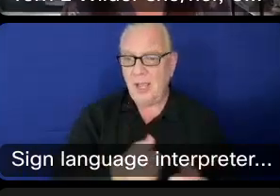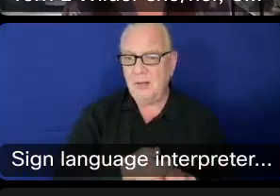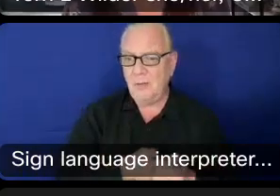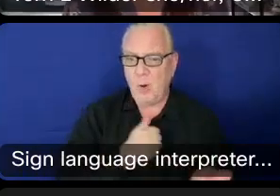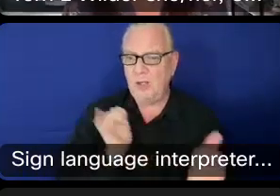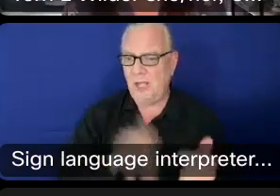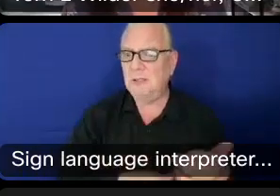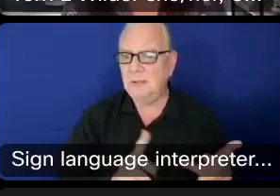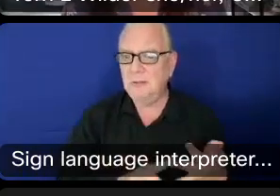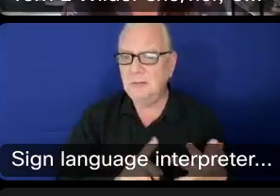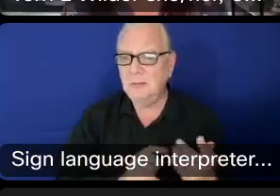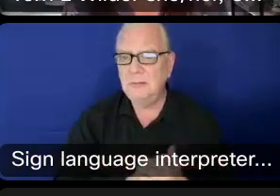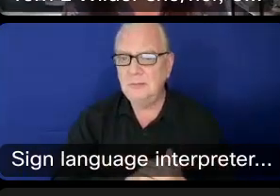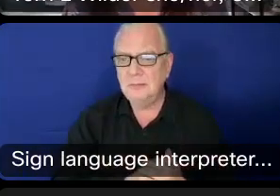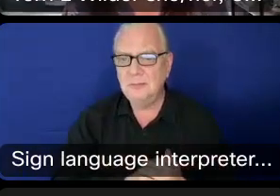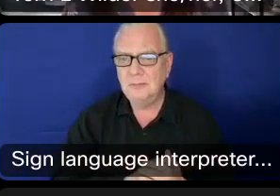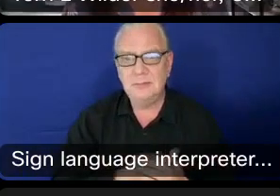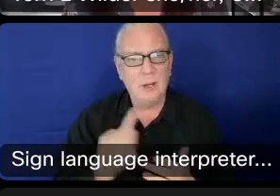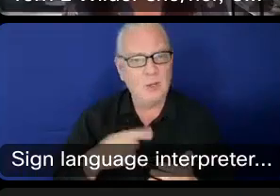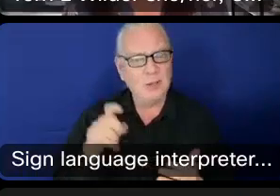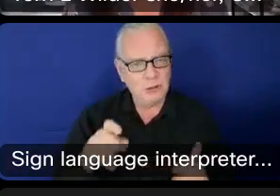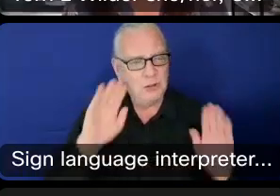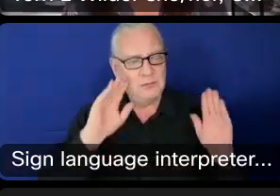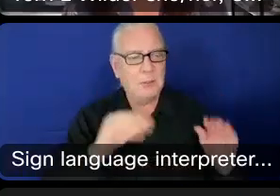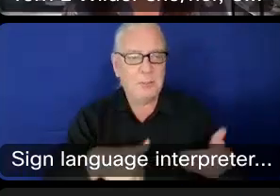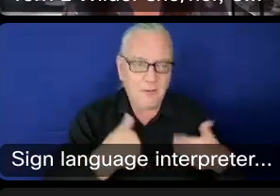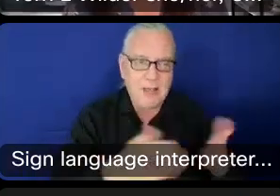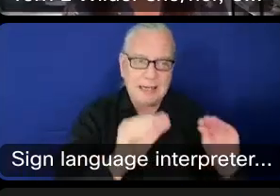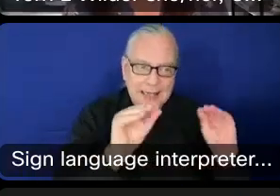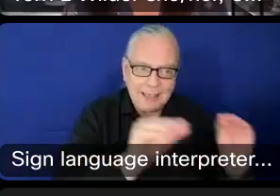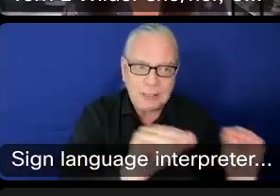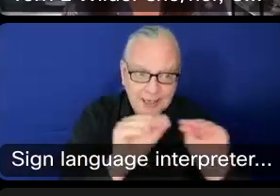thinking about health education that includes HIV and the work